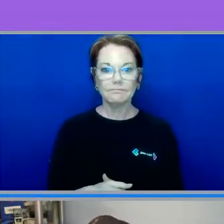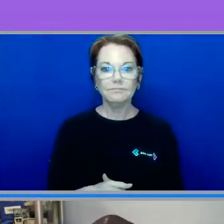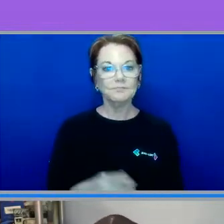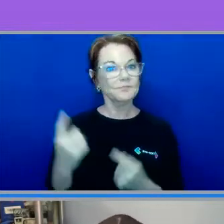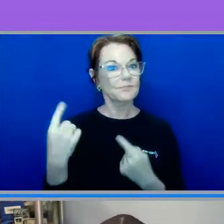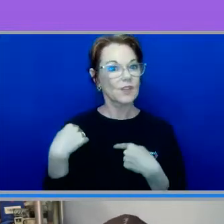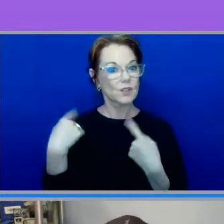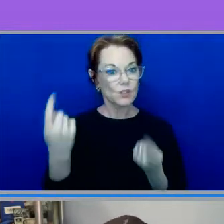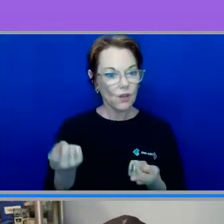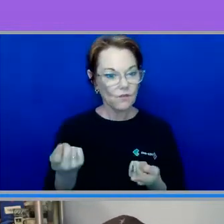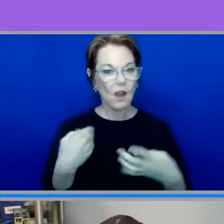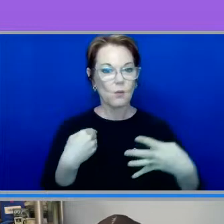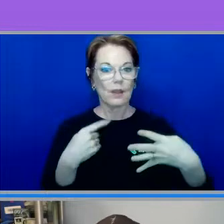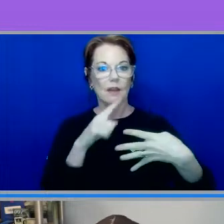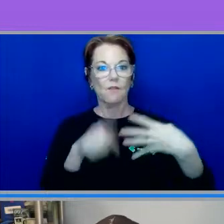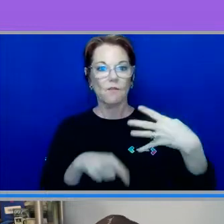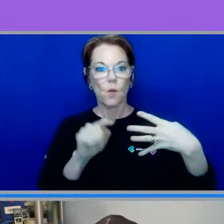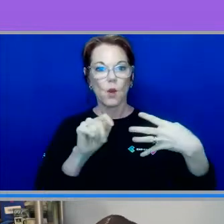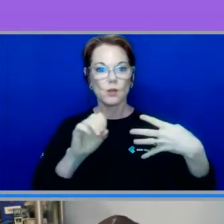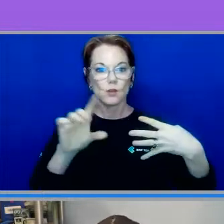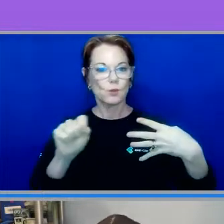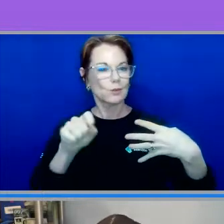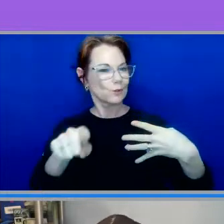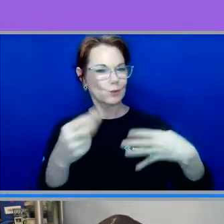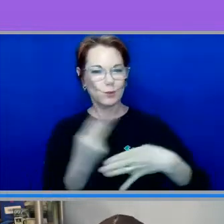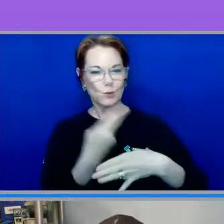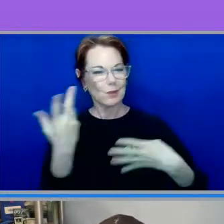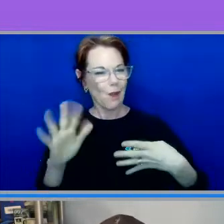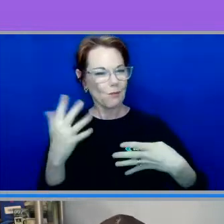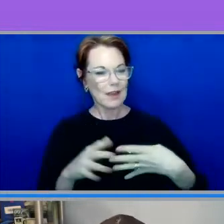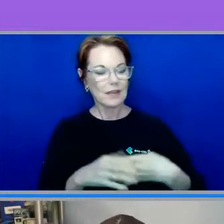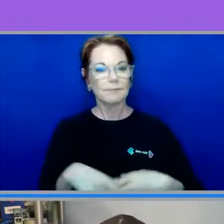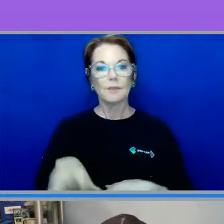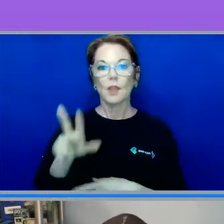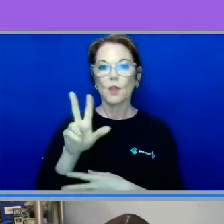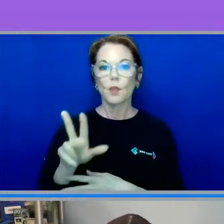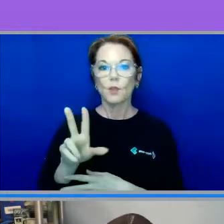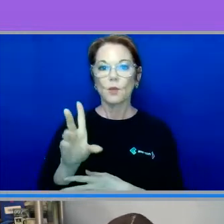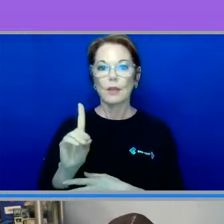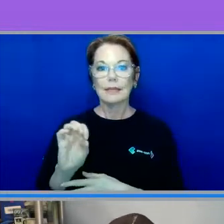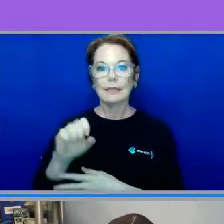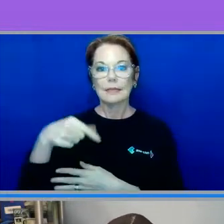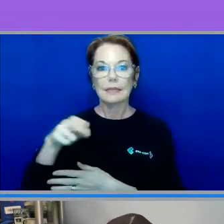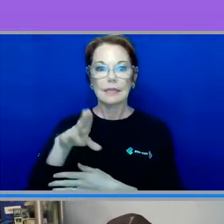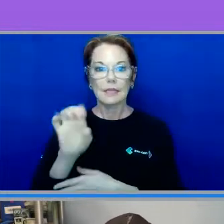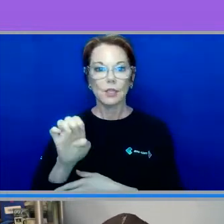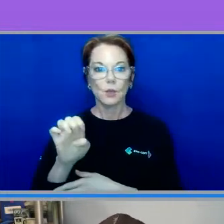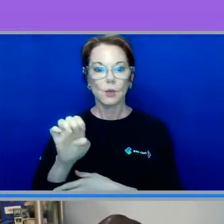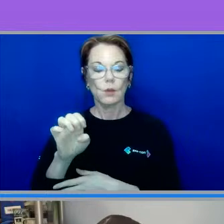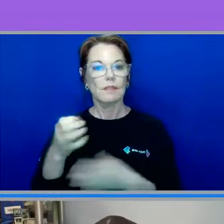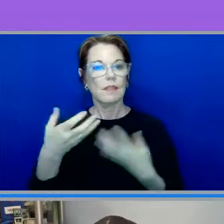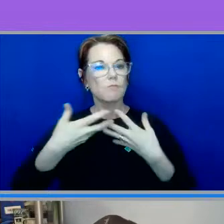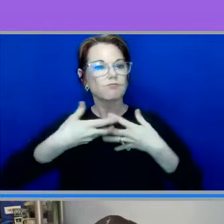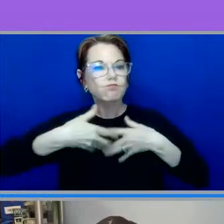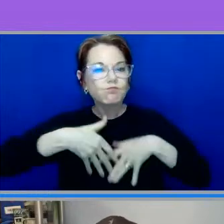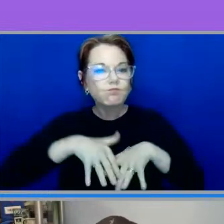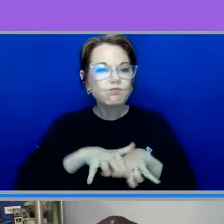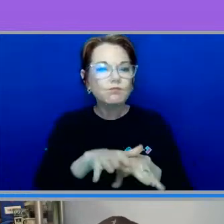far, we've looked at four tools you're already using and three Deque products which integrate